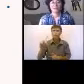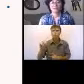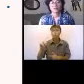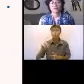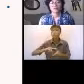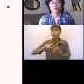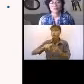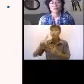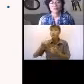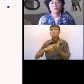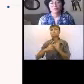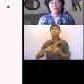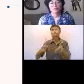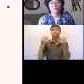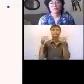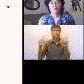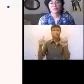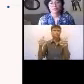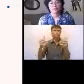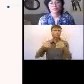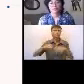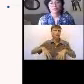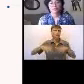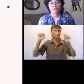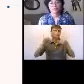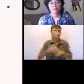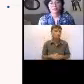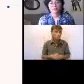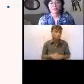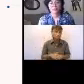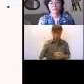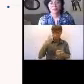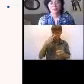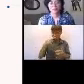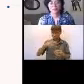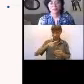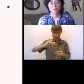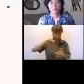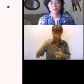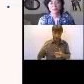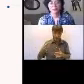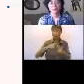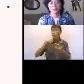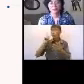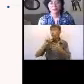halls, we're, look at what we are, we're showing, but then also being able to ensure that there